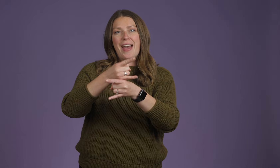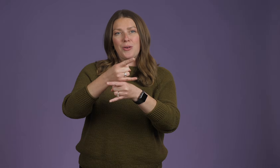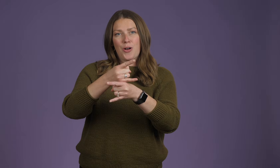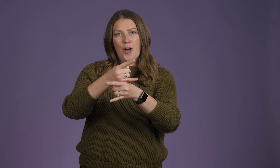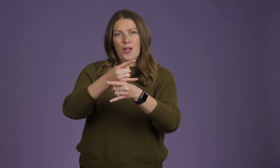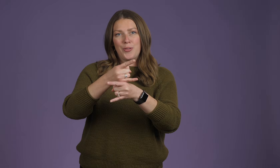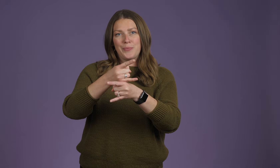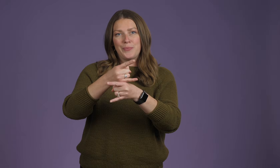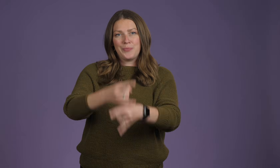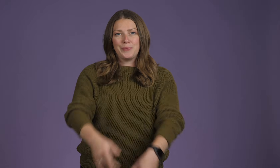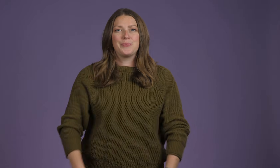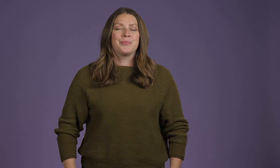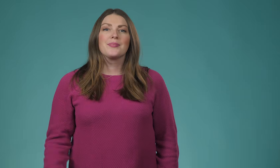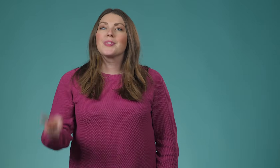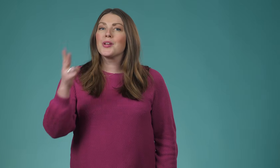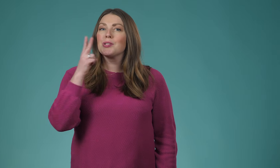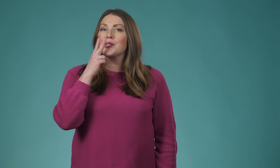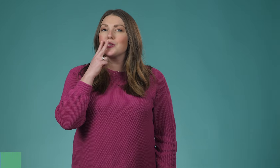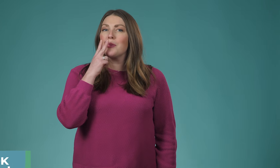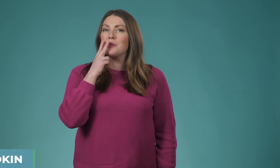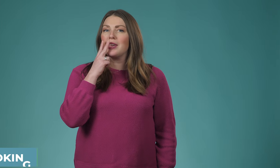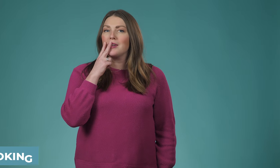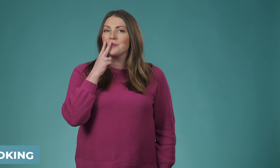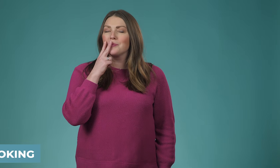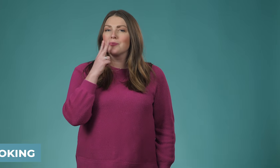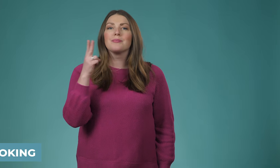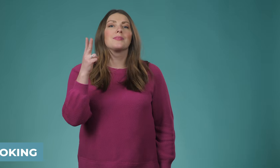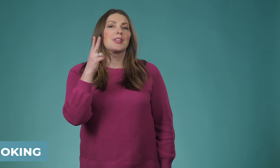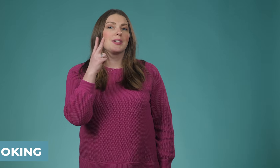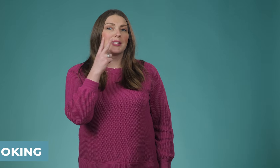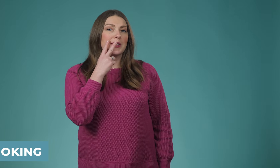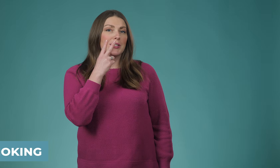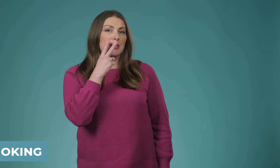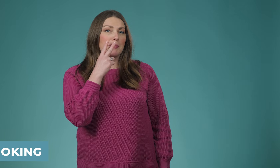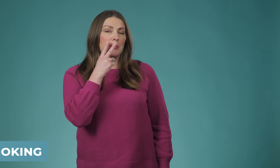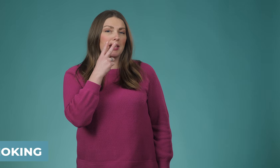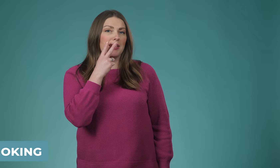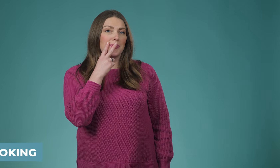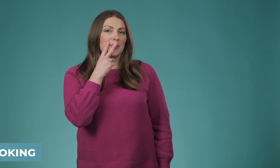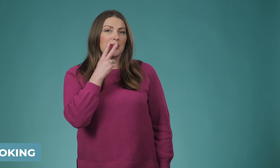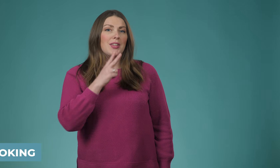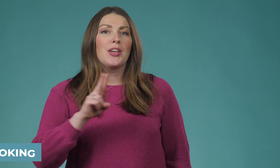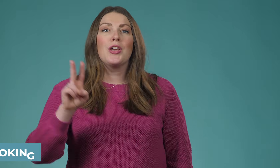Alcohol. Smoking.